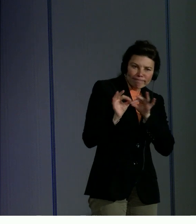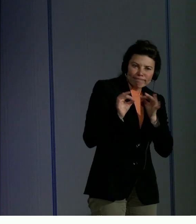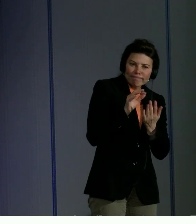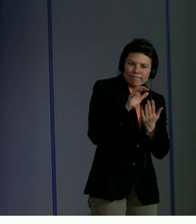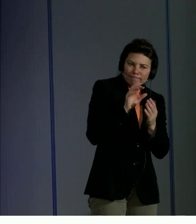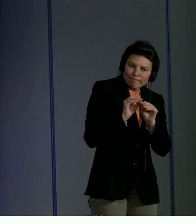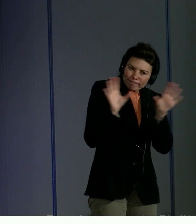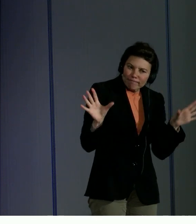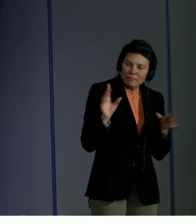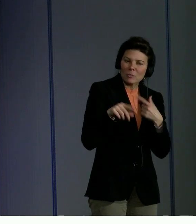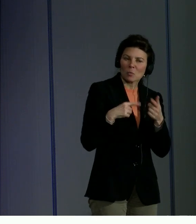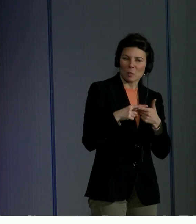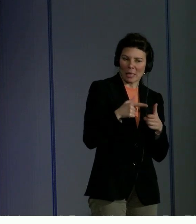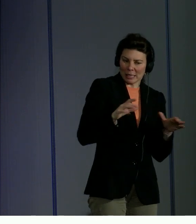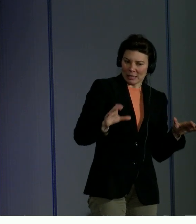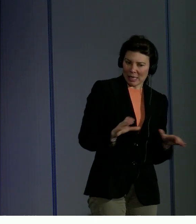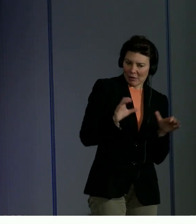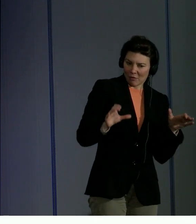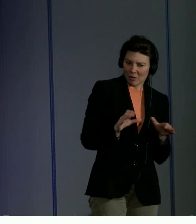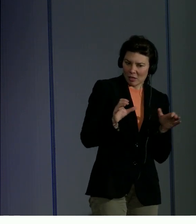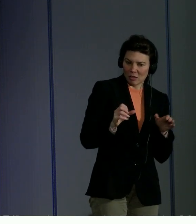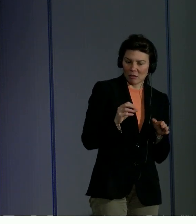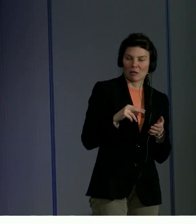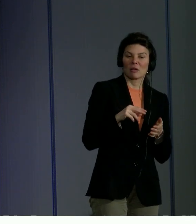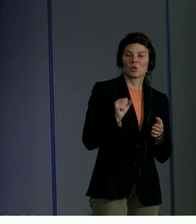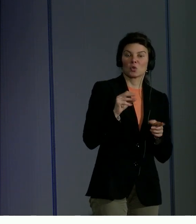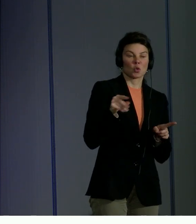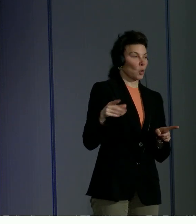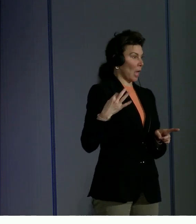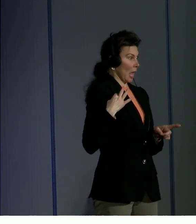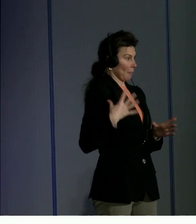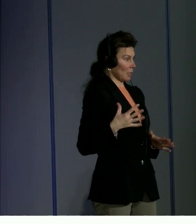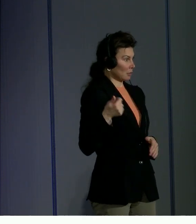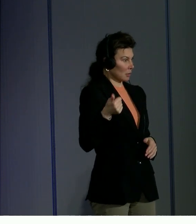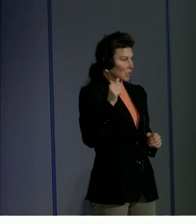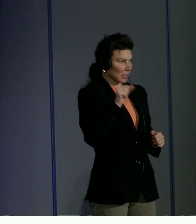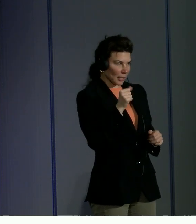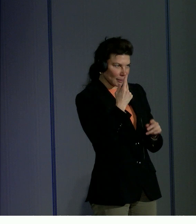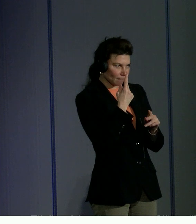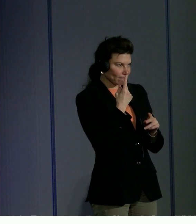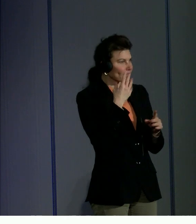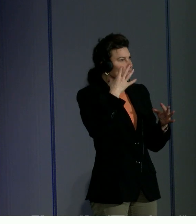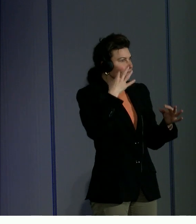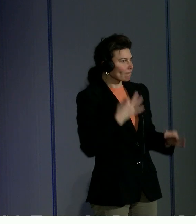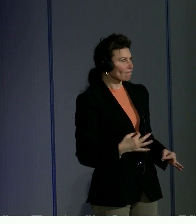process/activity for the applicant to determine whether they